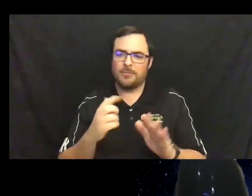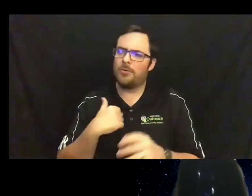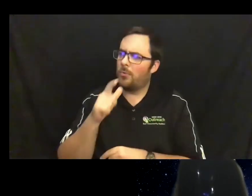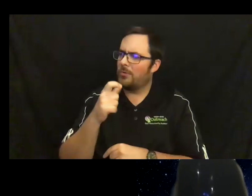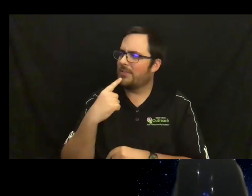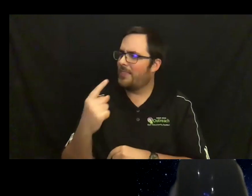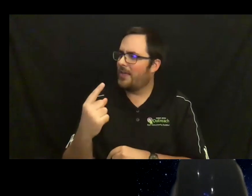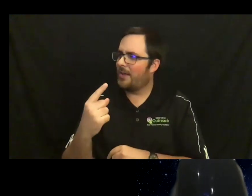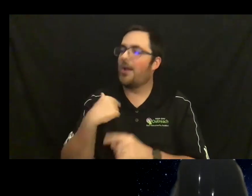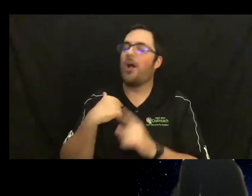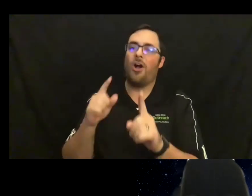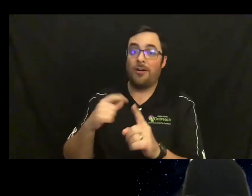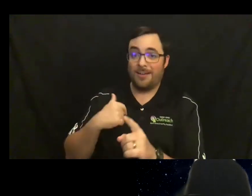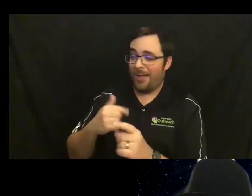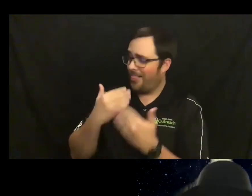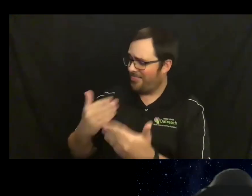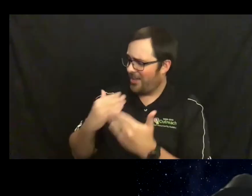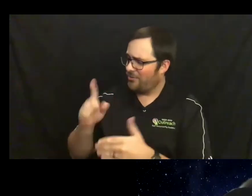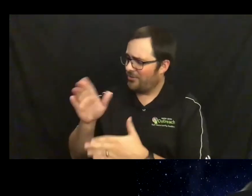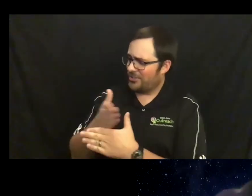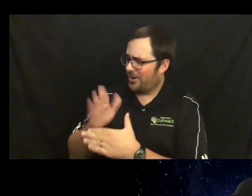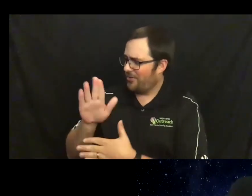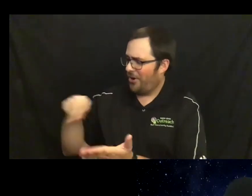Jen: Thank you for sharing your dance with us.